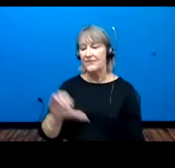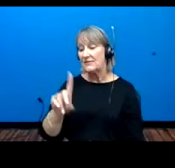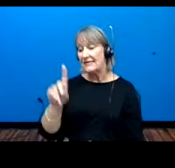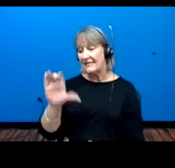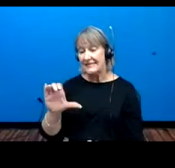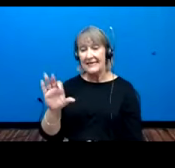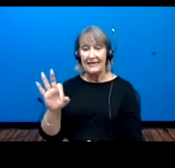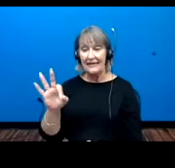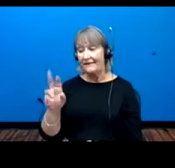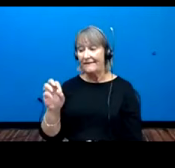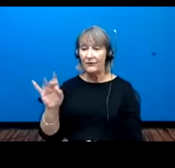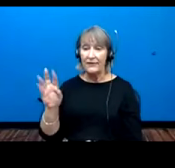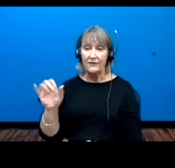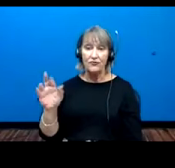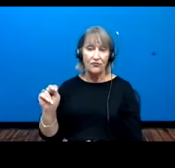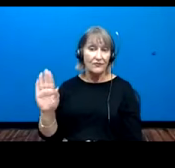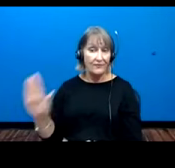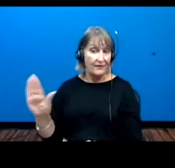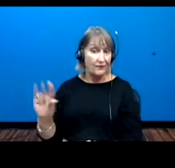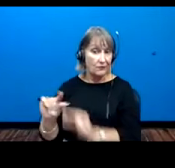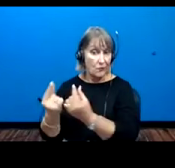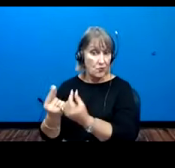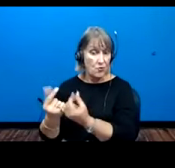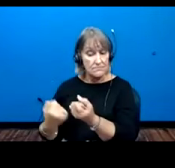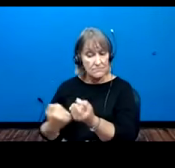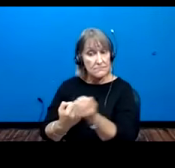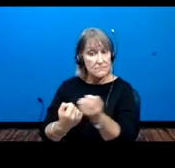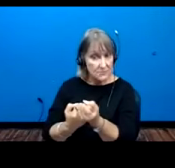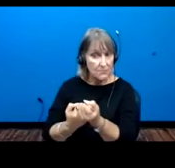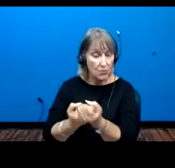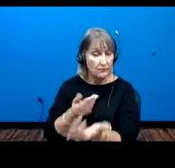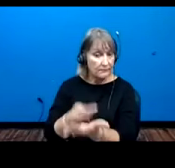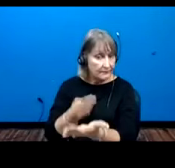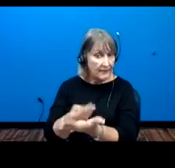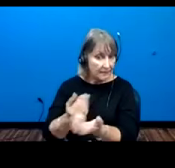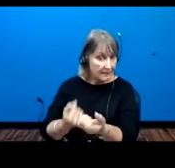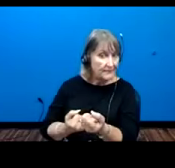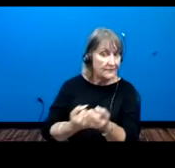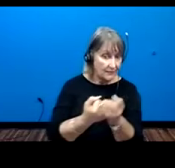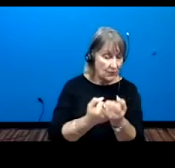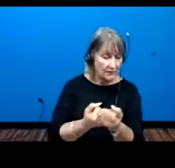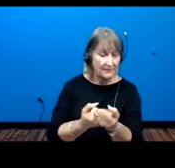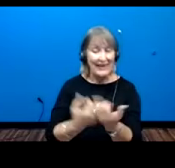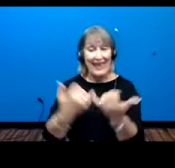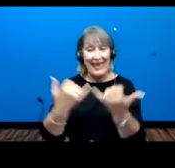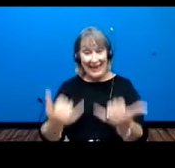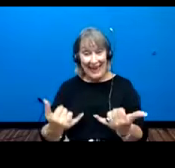and recognizing the importance, and obviously all of you, as we leverage the connections